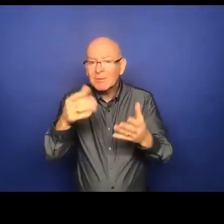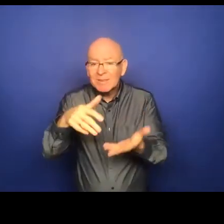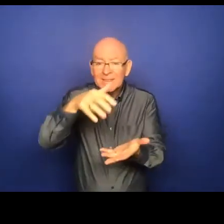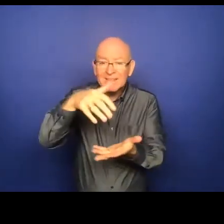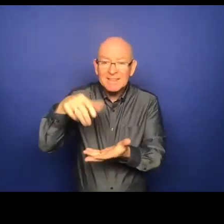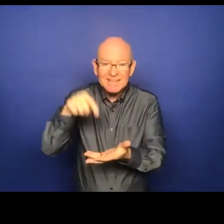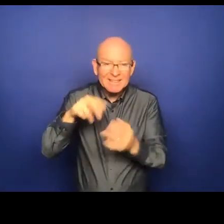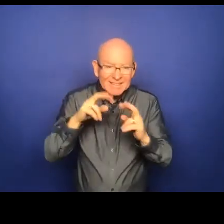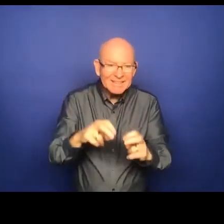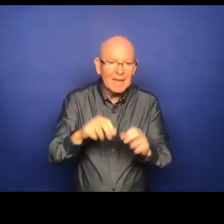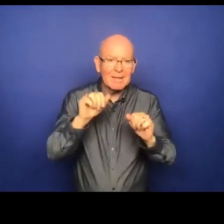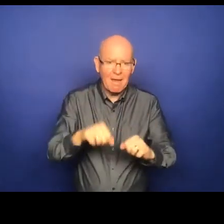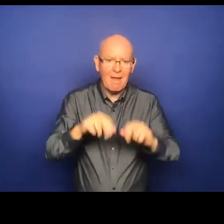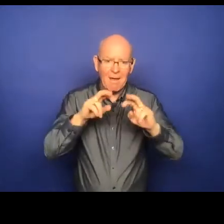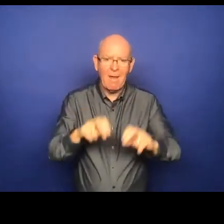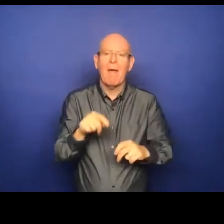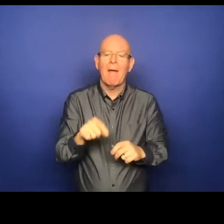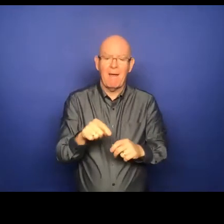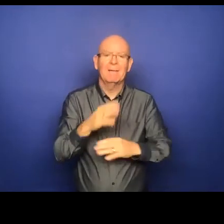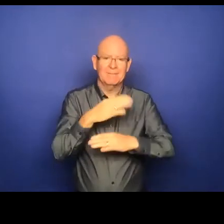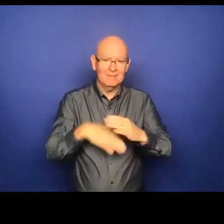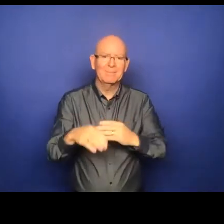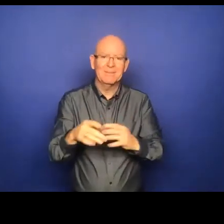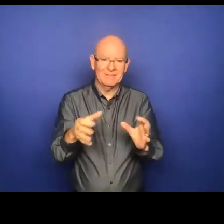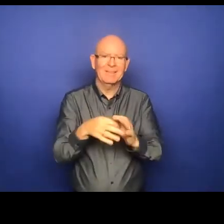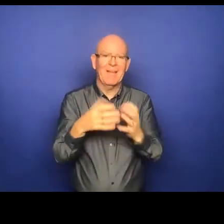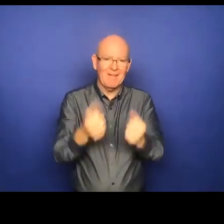group's question sets so that data disaggregation can